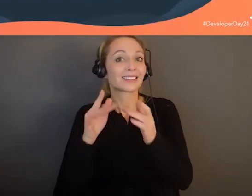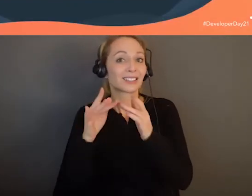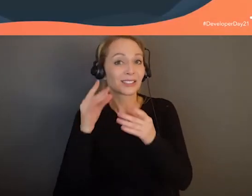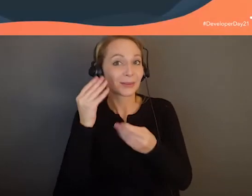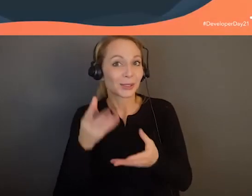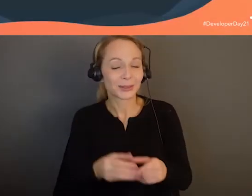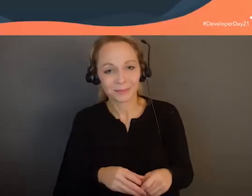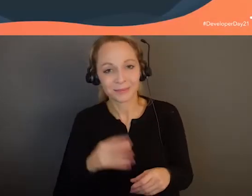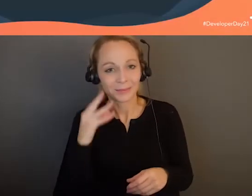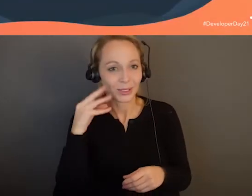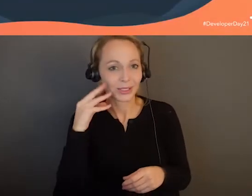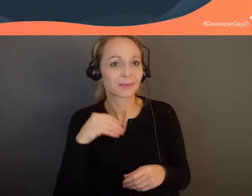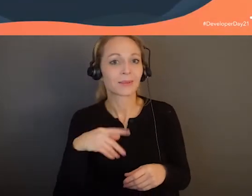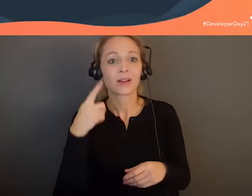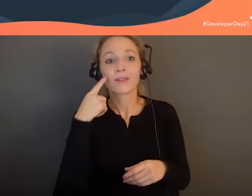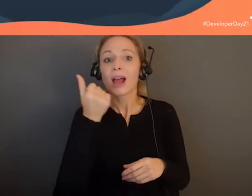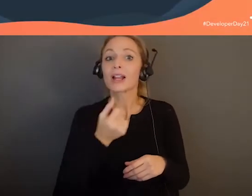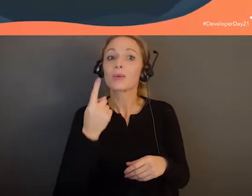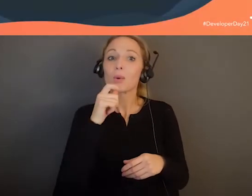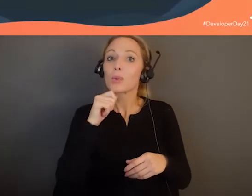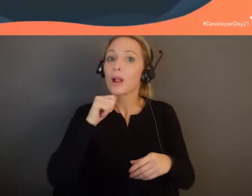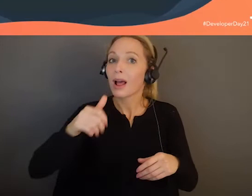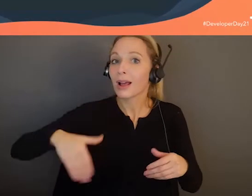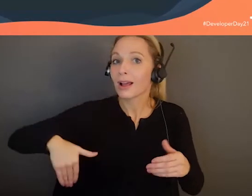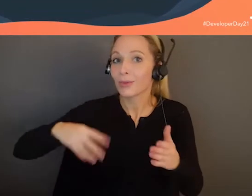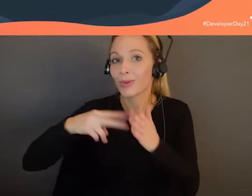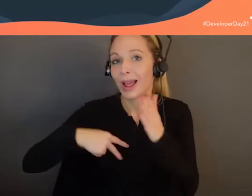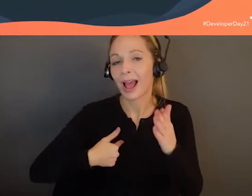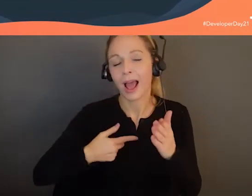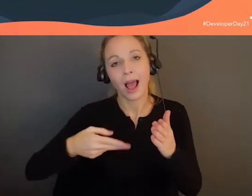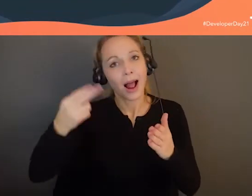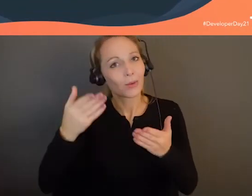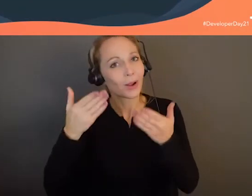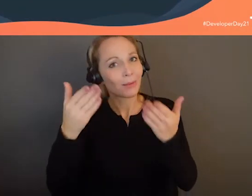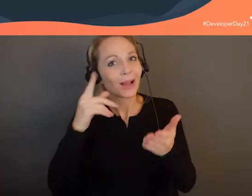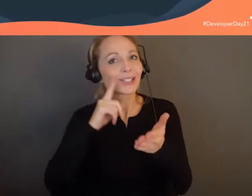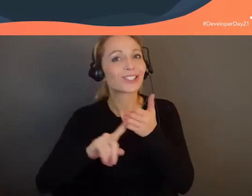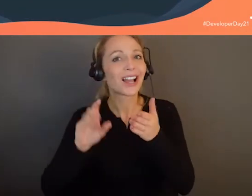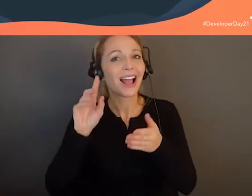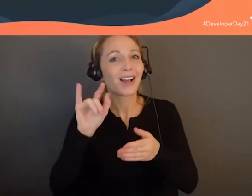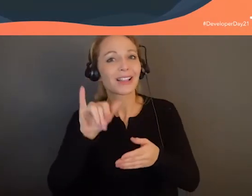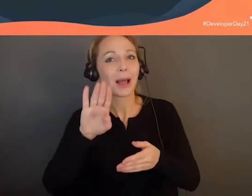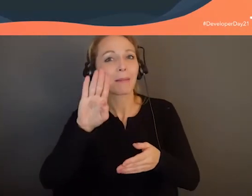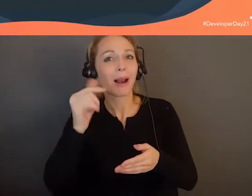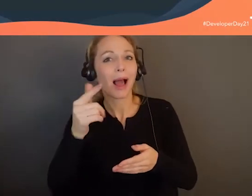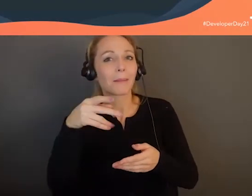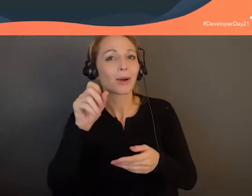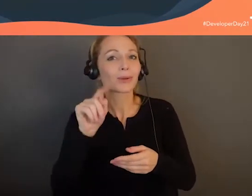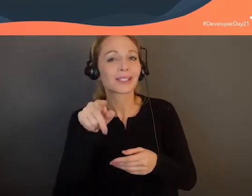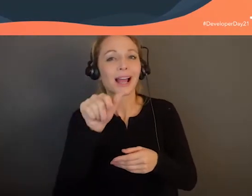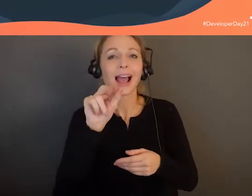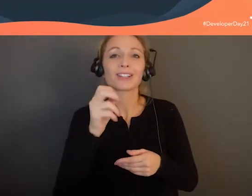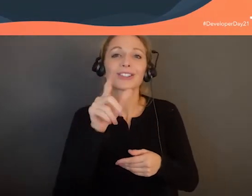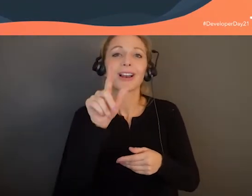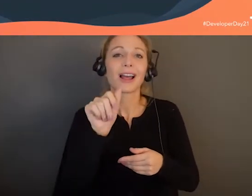FOR ANYONE WHO'S NOT READ IT, I HIGHLY RECOMMEND CHECKING OUT THIS BLOG POST, ANGELA DEFRANCO.